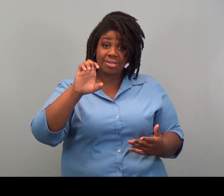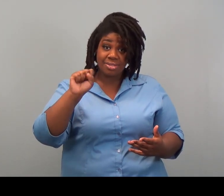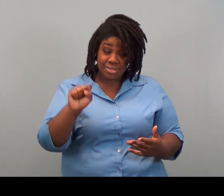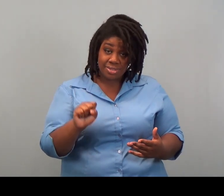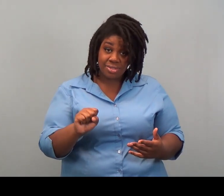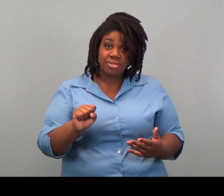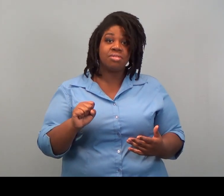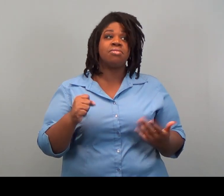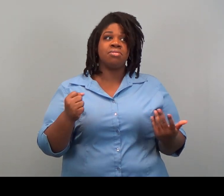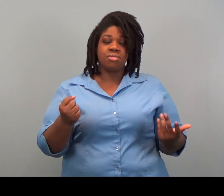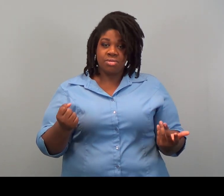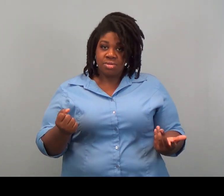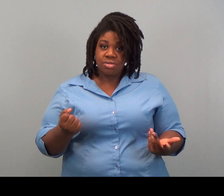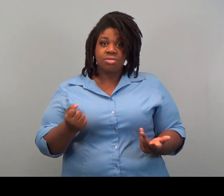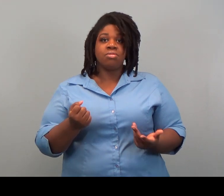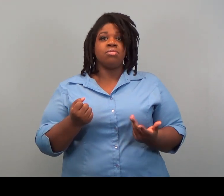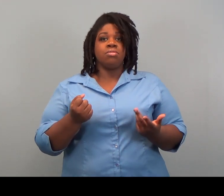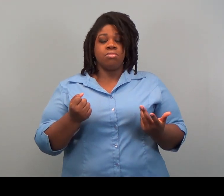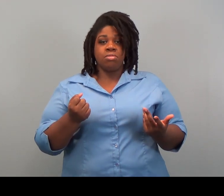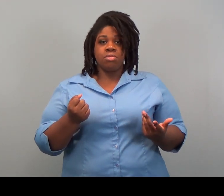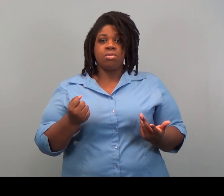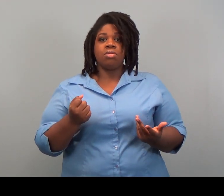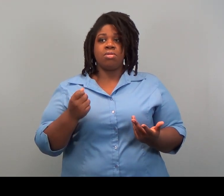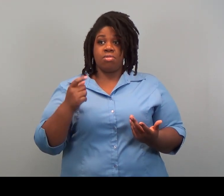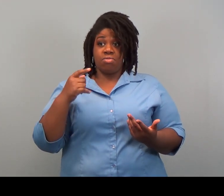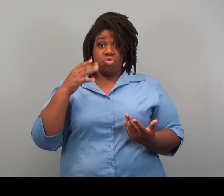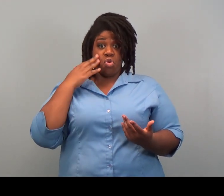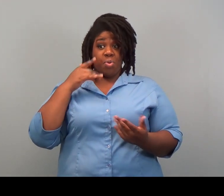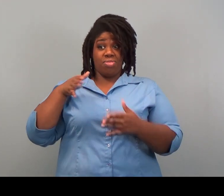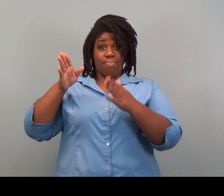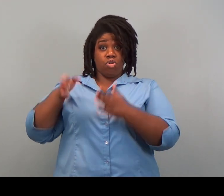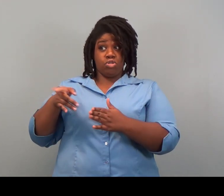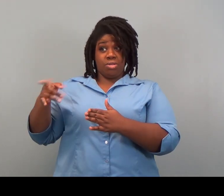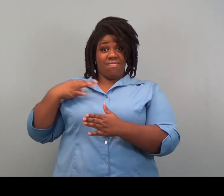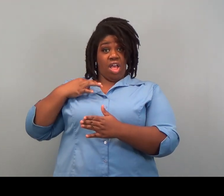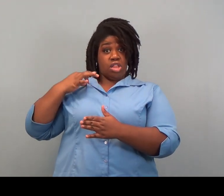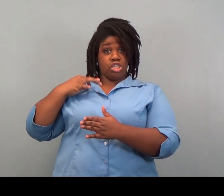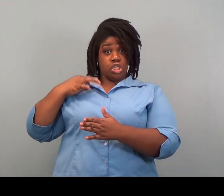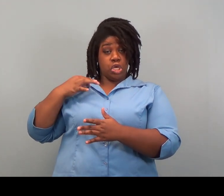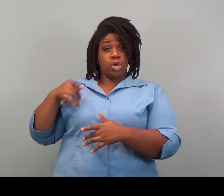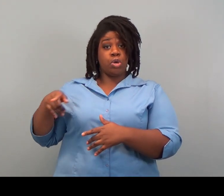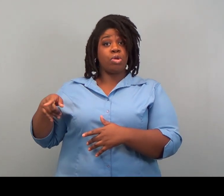you can be assured that the volunteer who is preparing your taxes